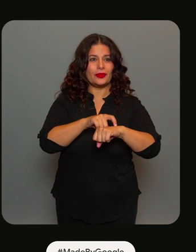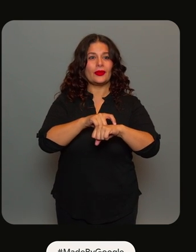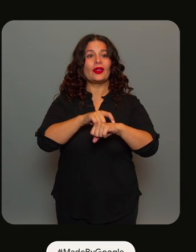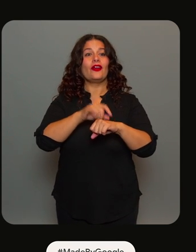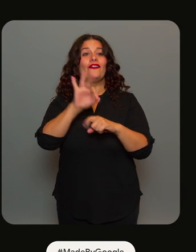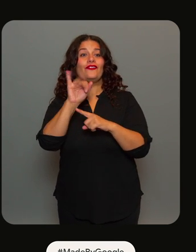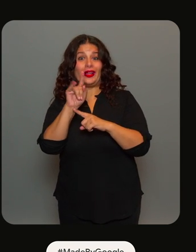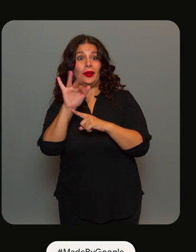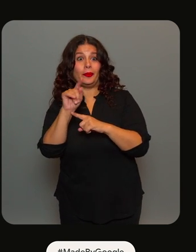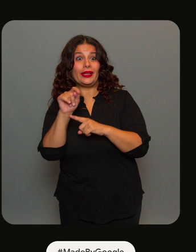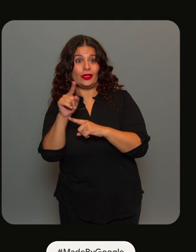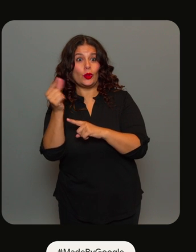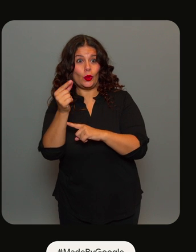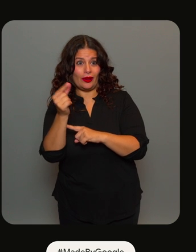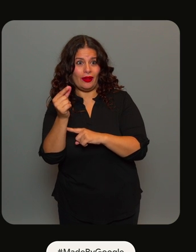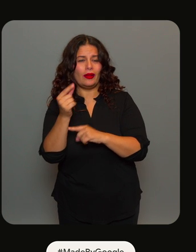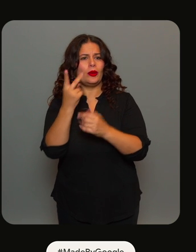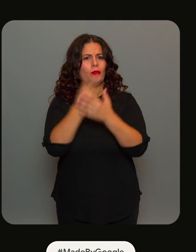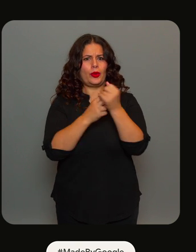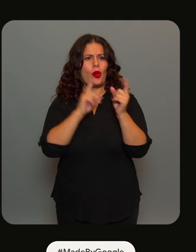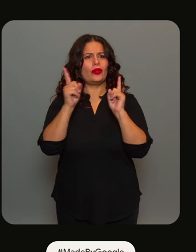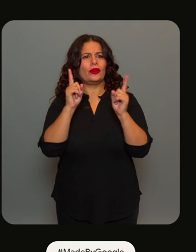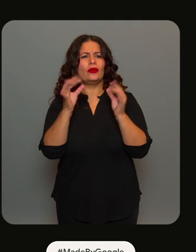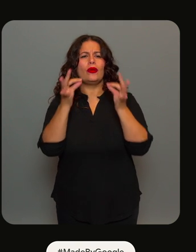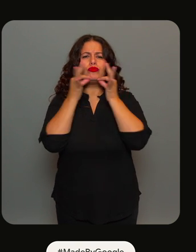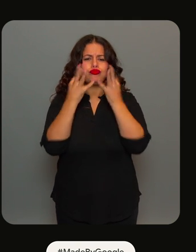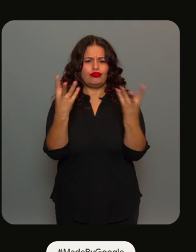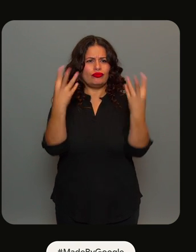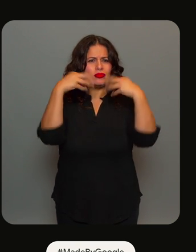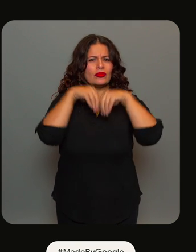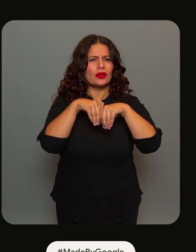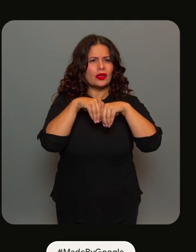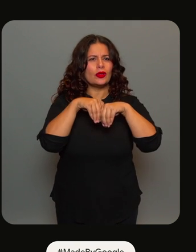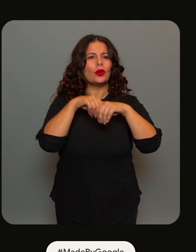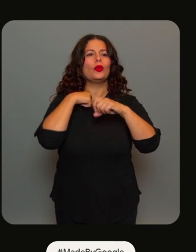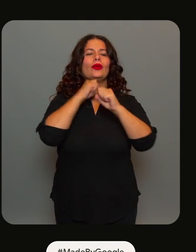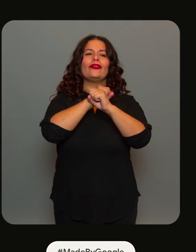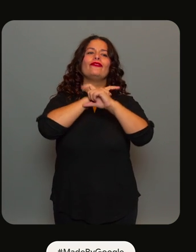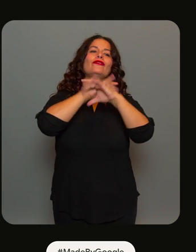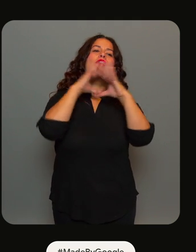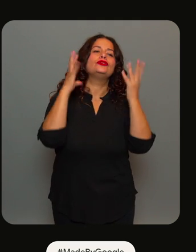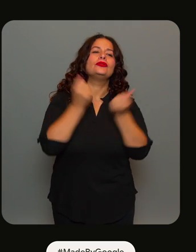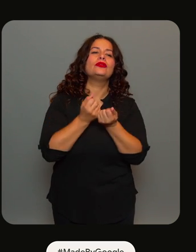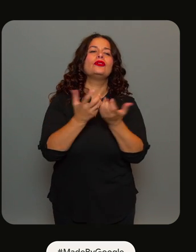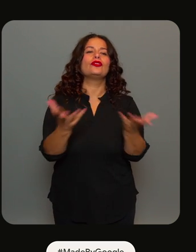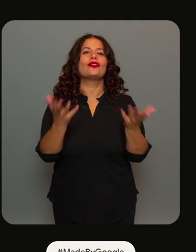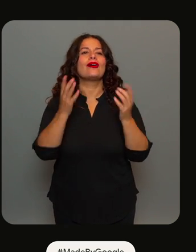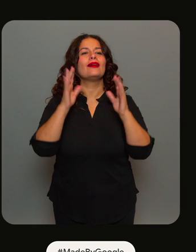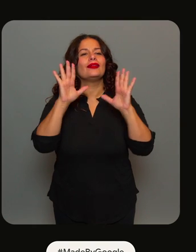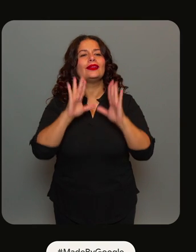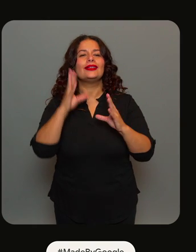We had a vision of delivering a great health and fitness experience powered by a great heart rate tracking experience.